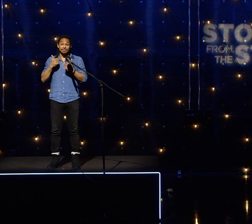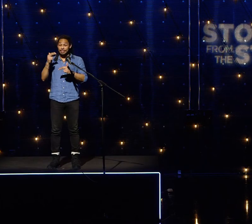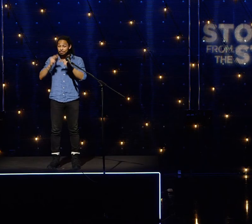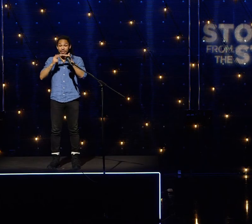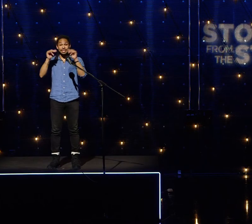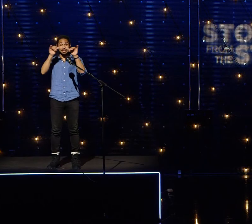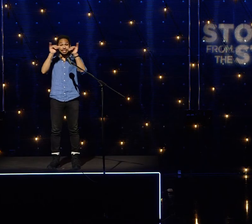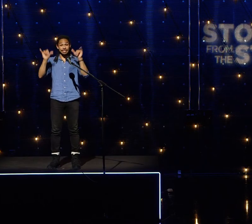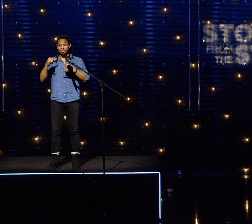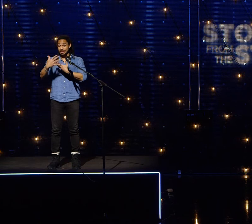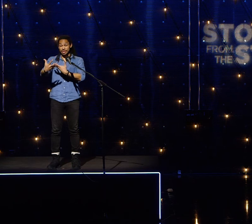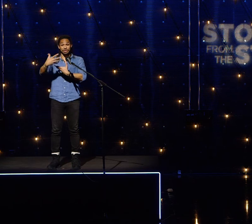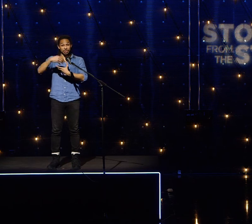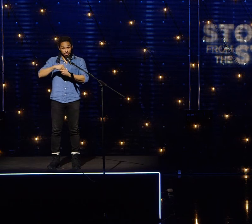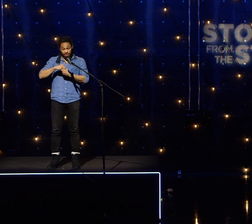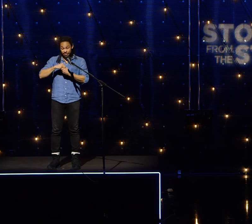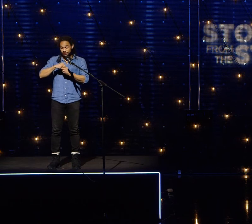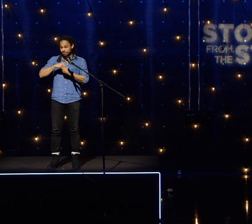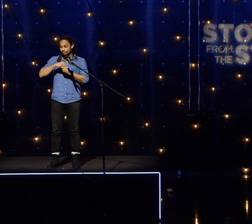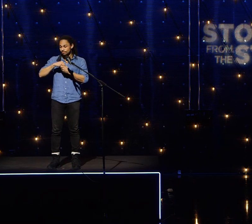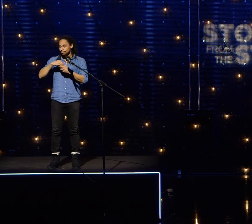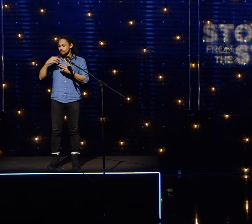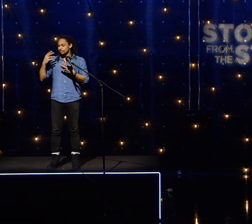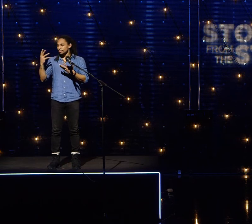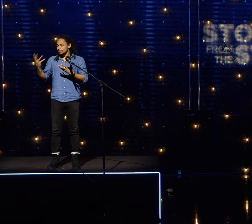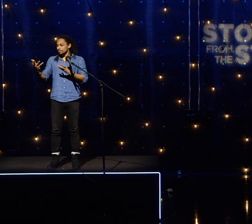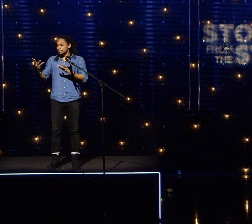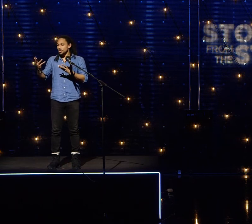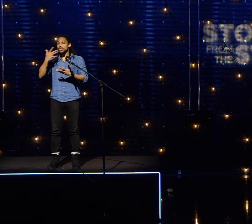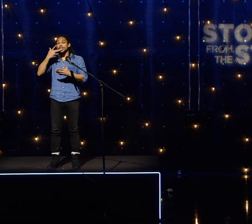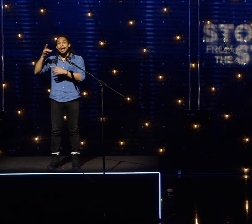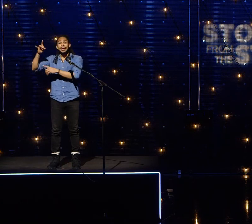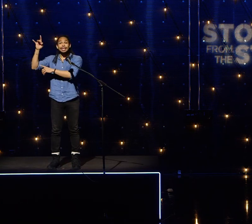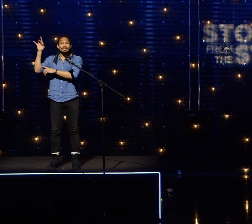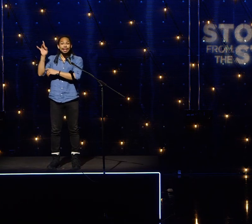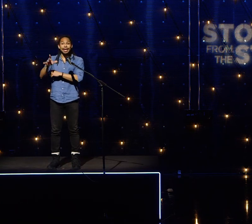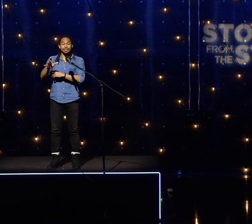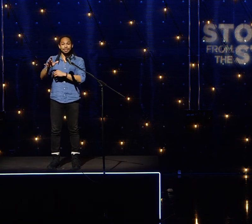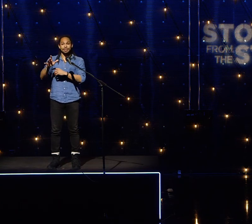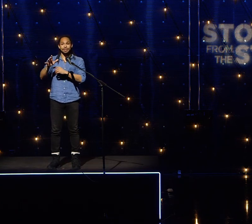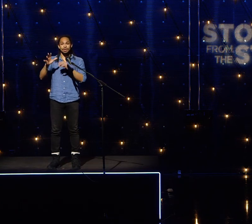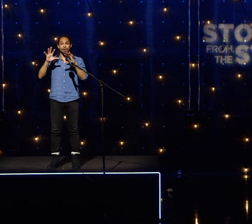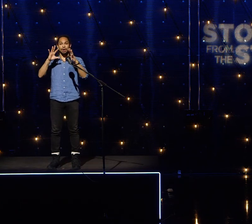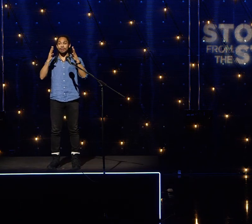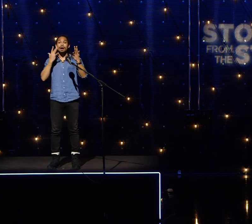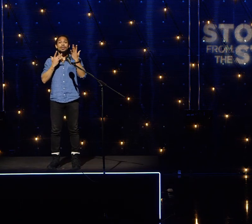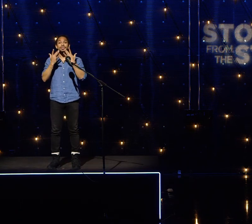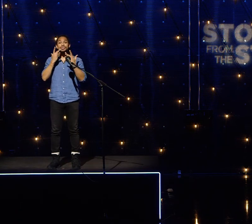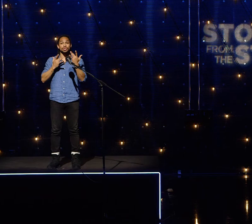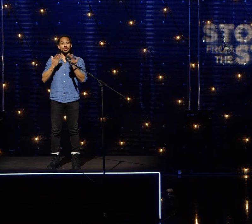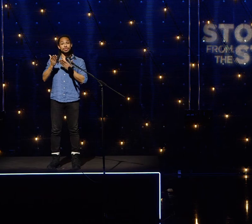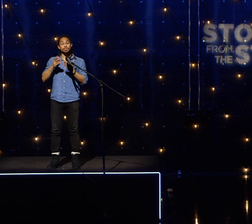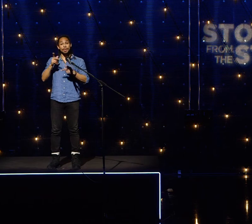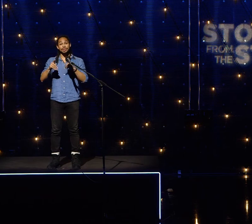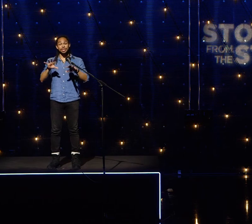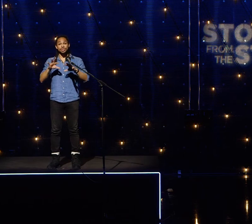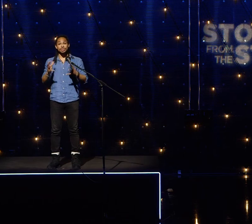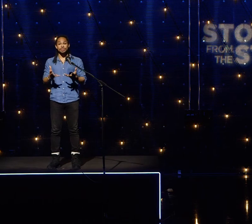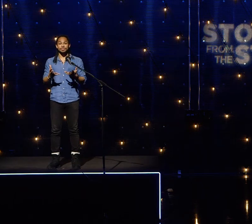to building systems that are inclusive, to shining light on underserved populations,